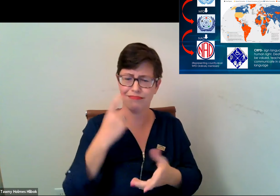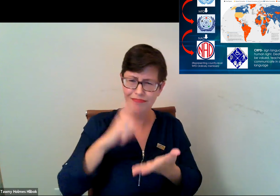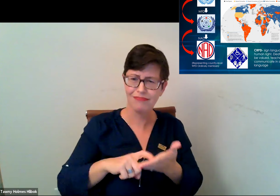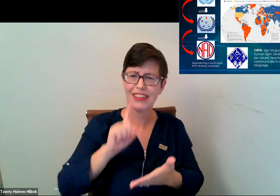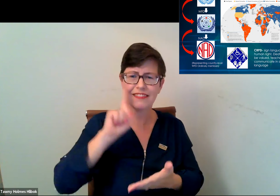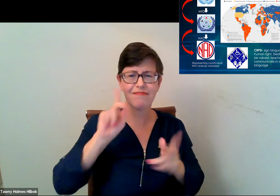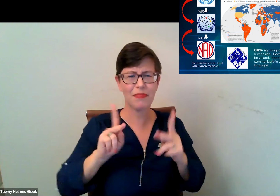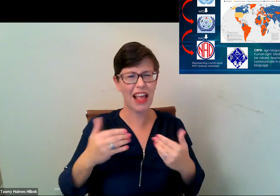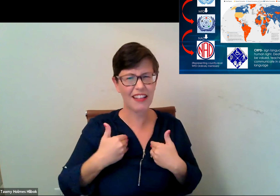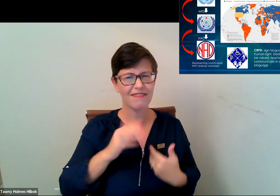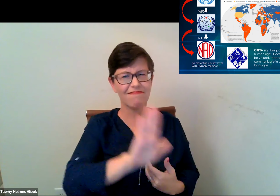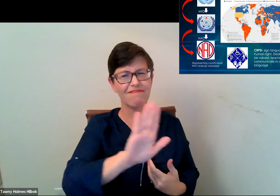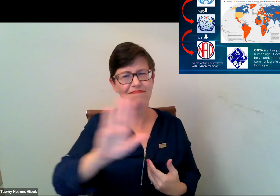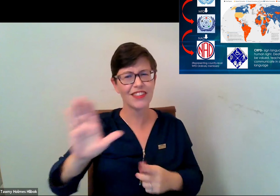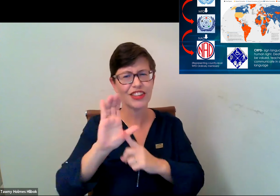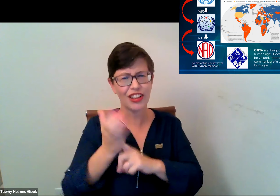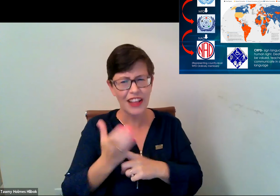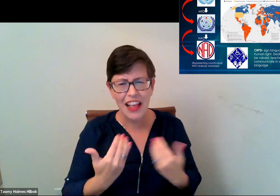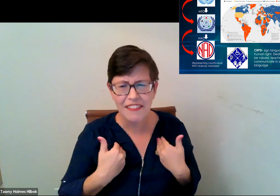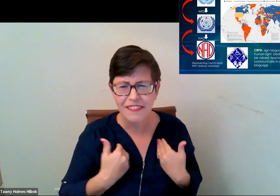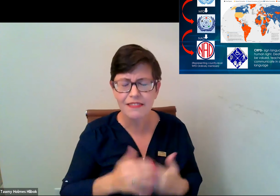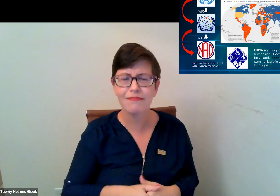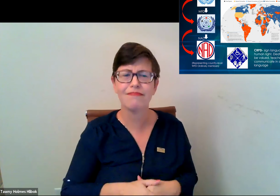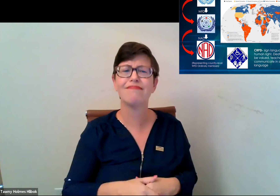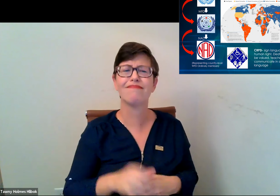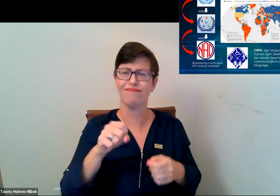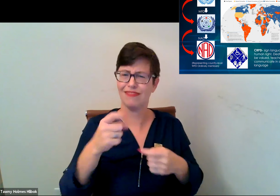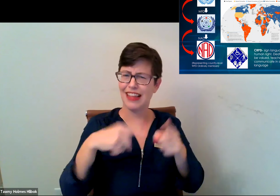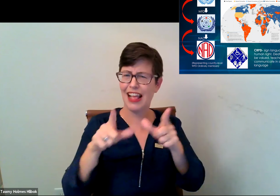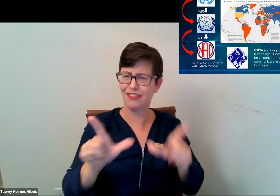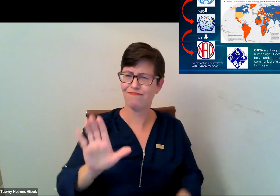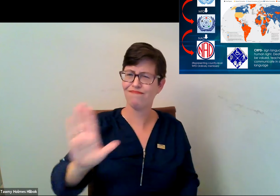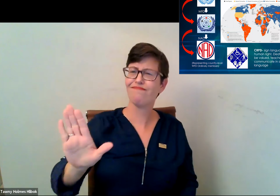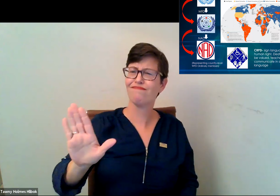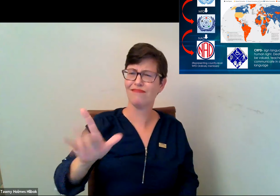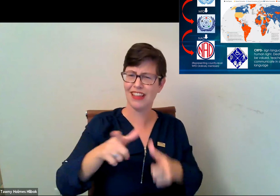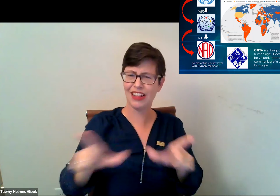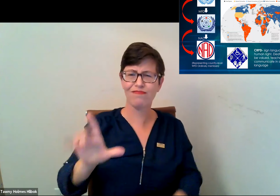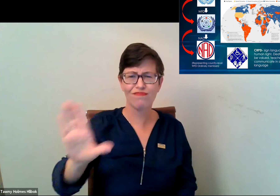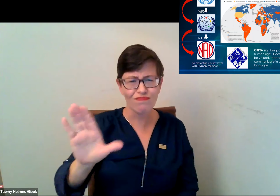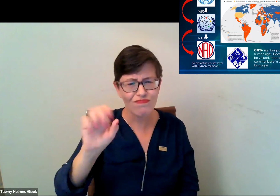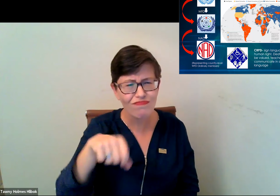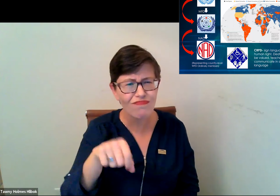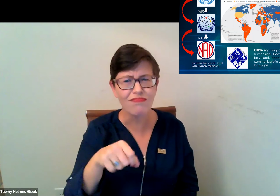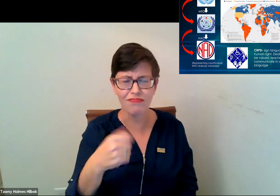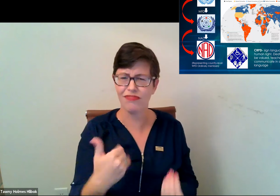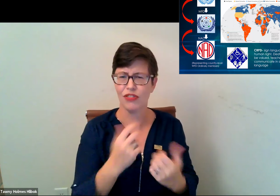It includes deaf children who signed or deaf parents who have their own respective cultures or own respective languages.